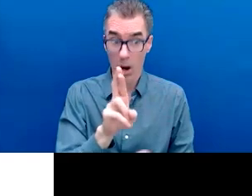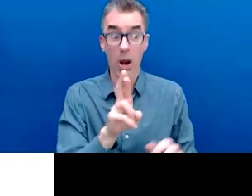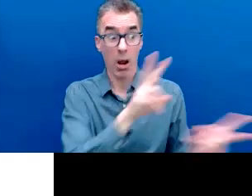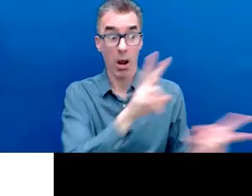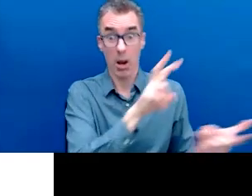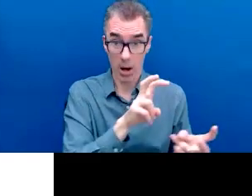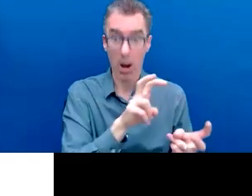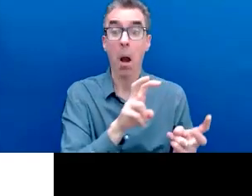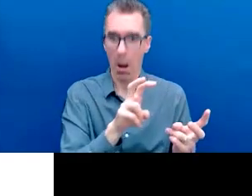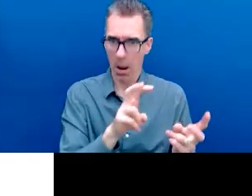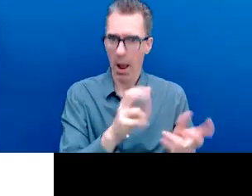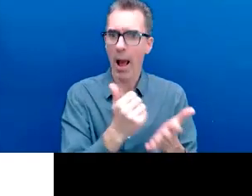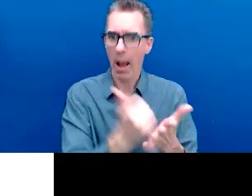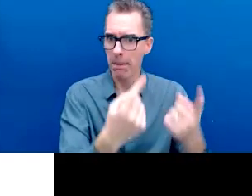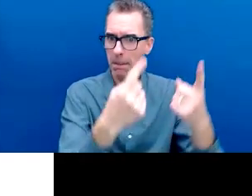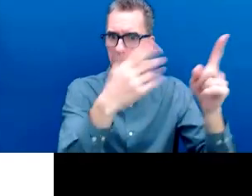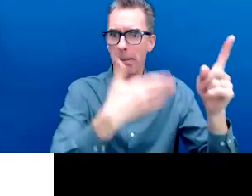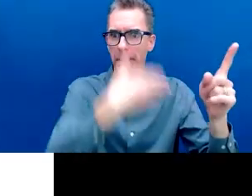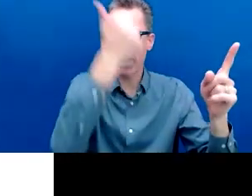Or ZTC versus not ZTC?